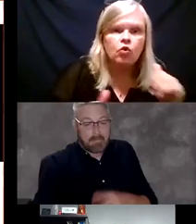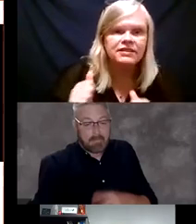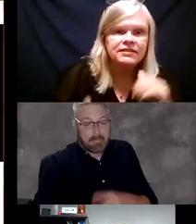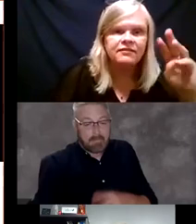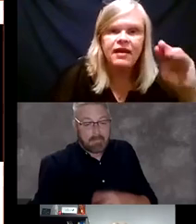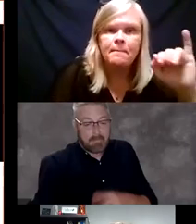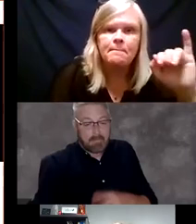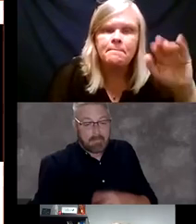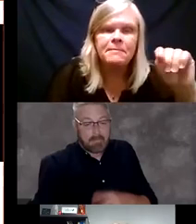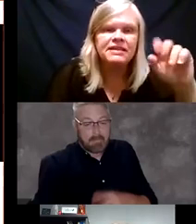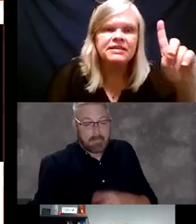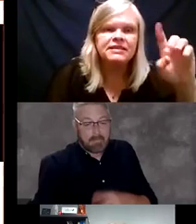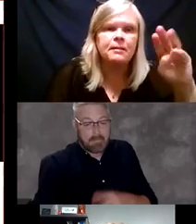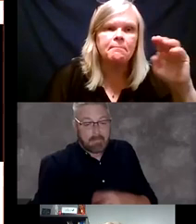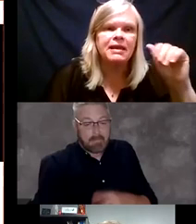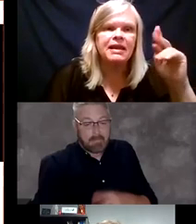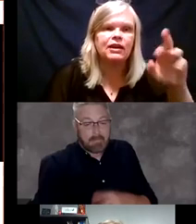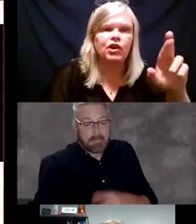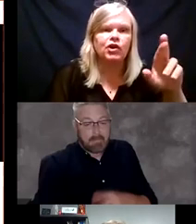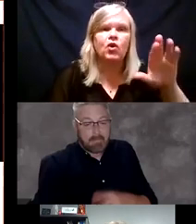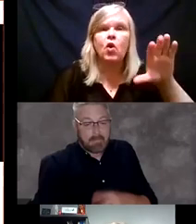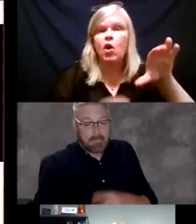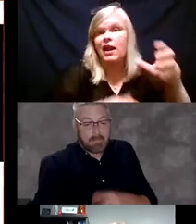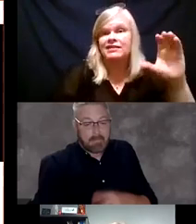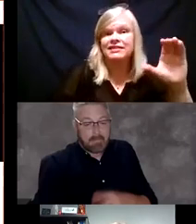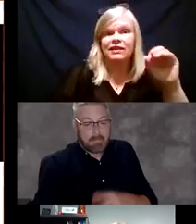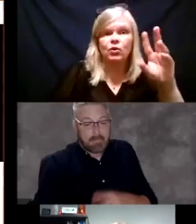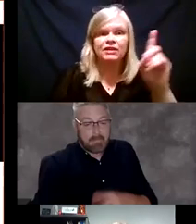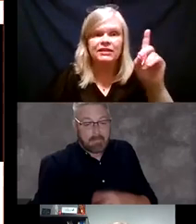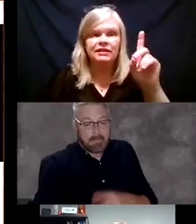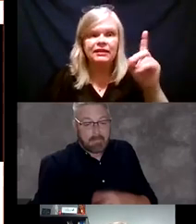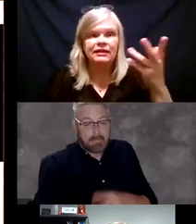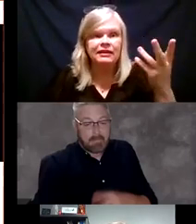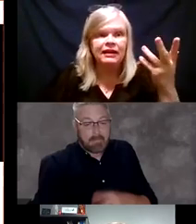A LITTLE BIT MORE, BUT IT MAY BE AS LITTLE AS AN AGGRAVATED